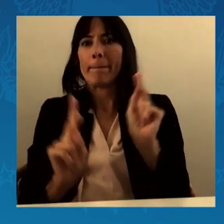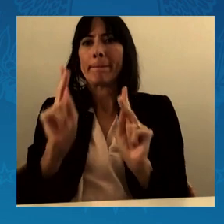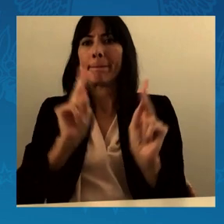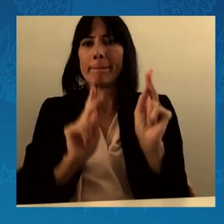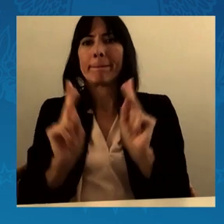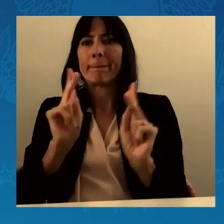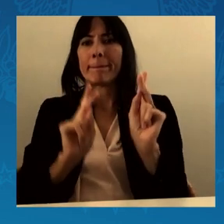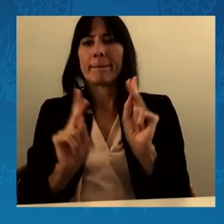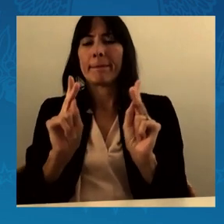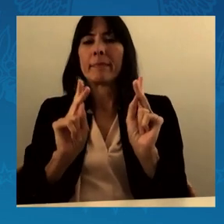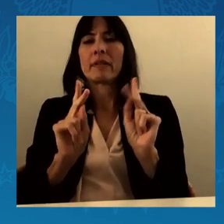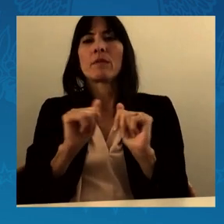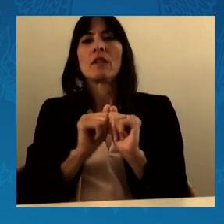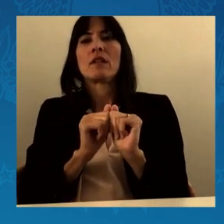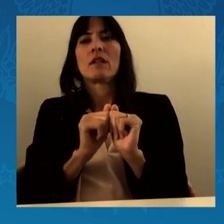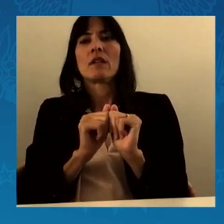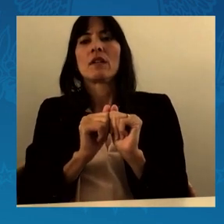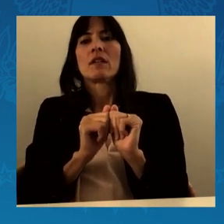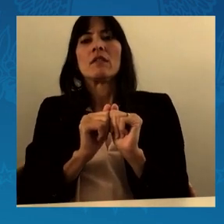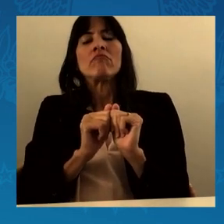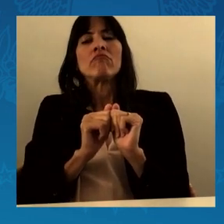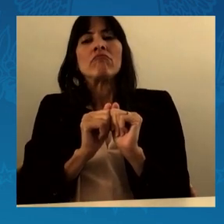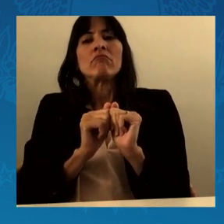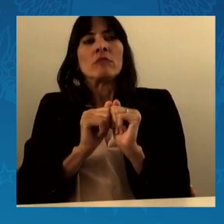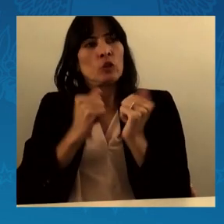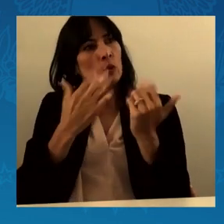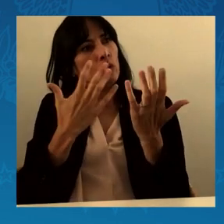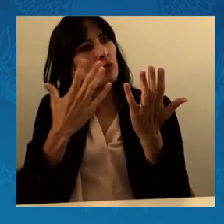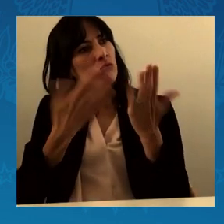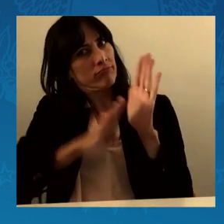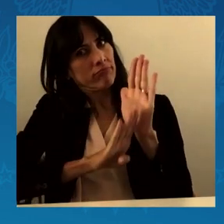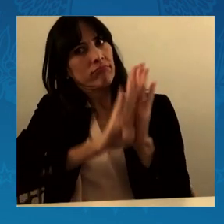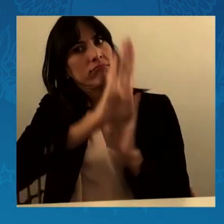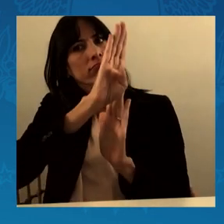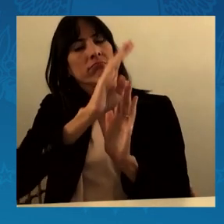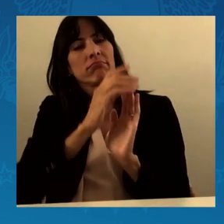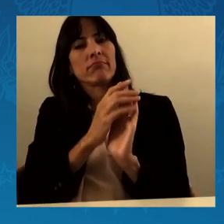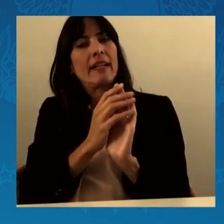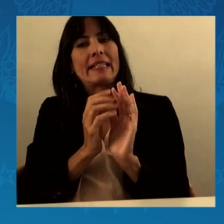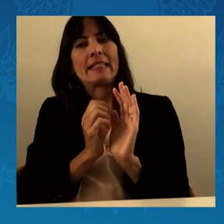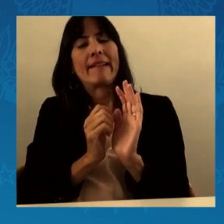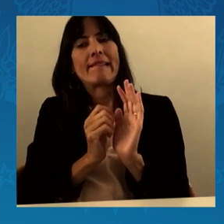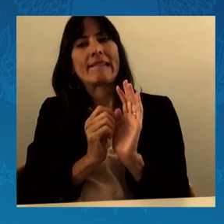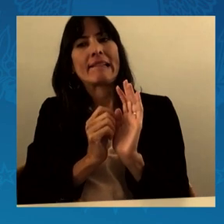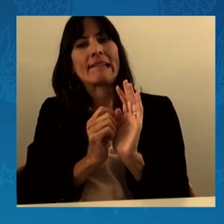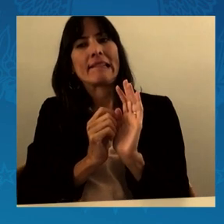and their capacity, and we have to recognize that not every environment has that same capacity.